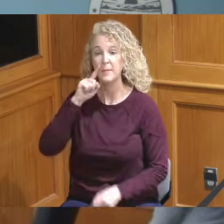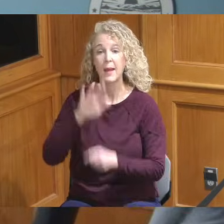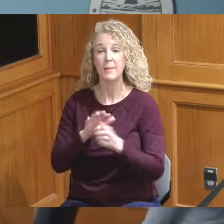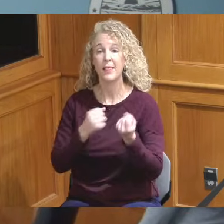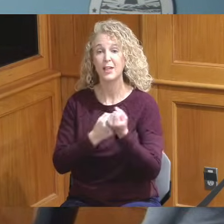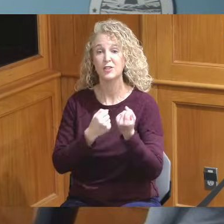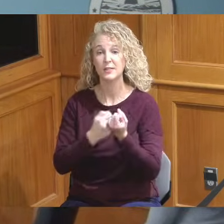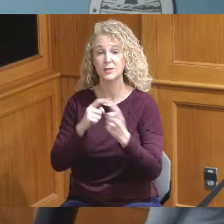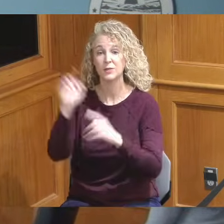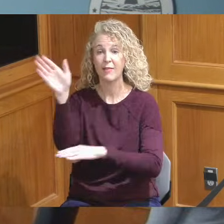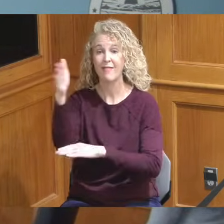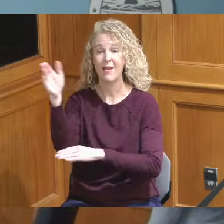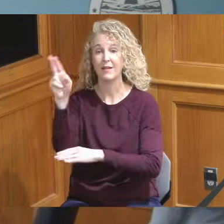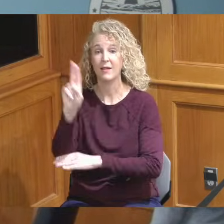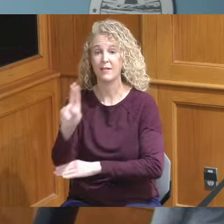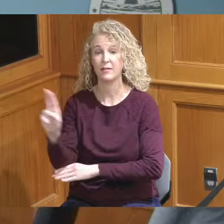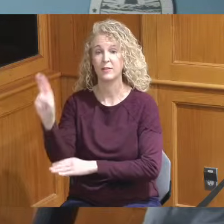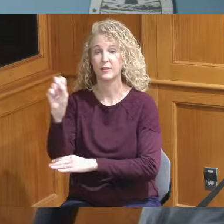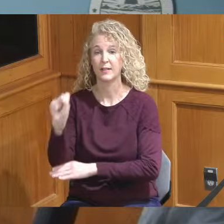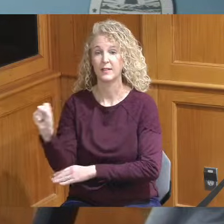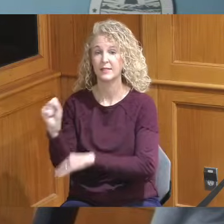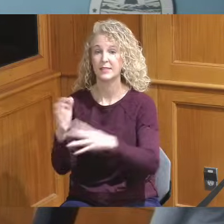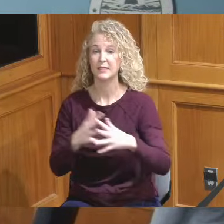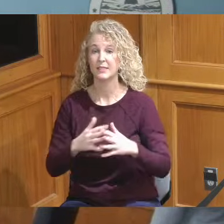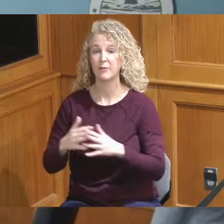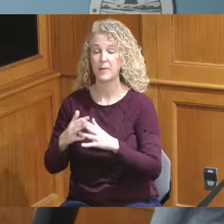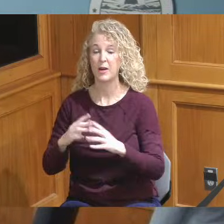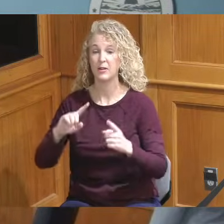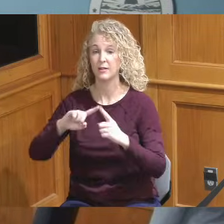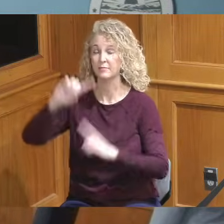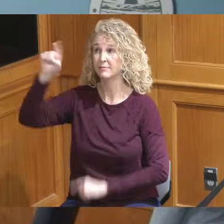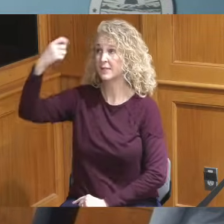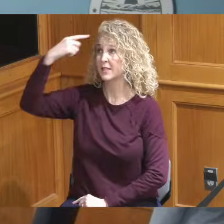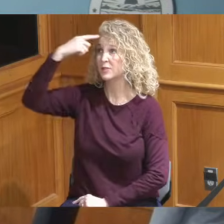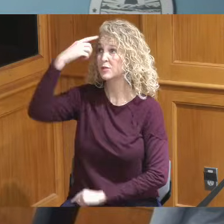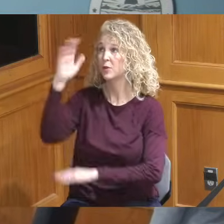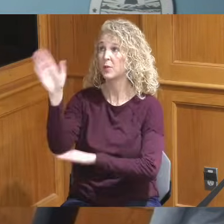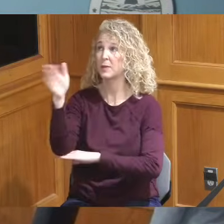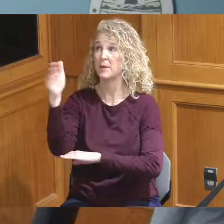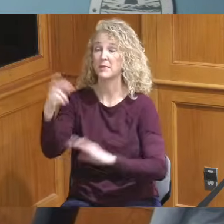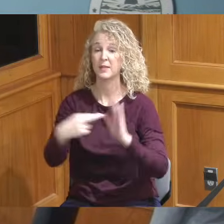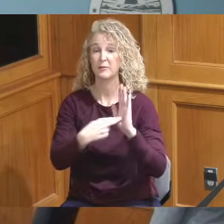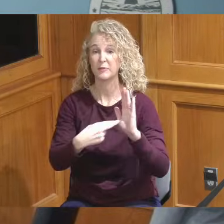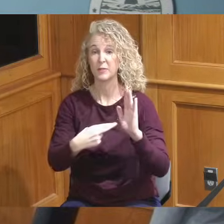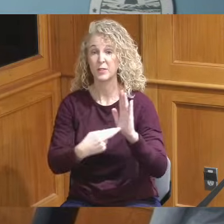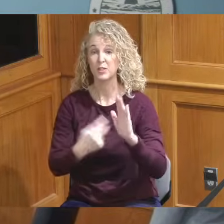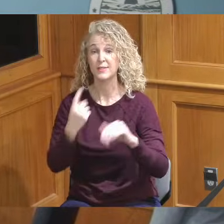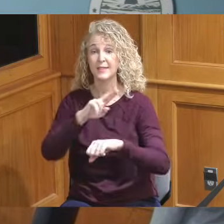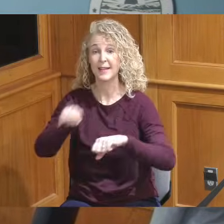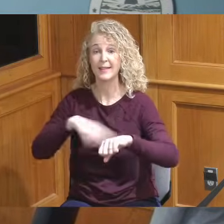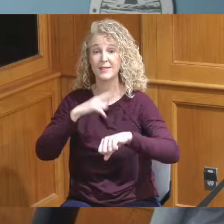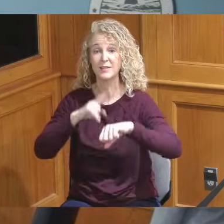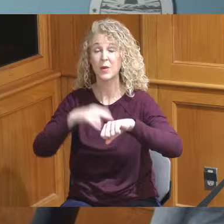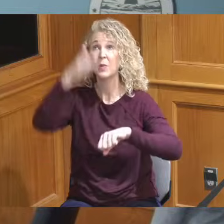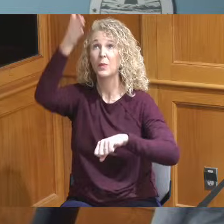allegiance to the flag of the United States of America and to the republic for which it stands,